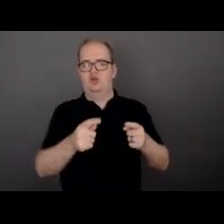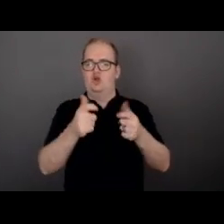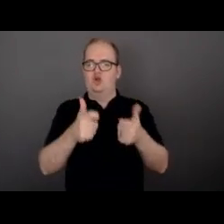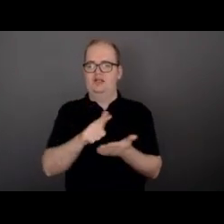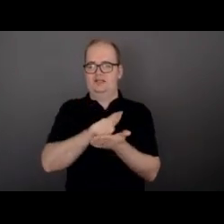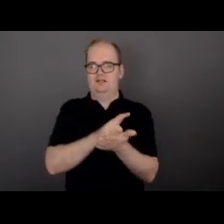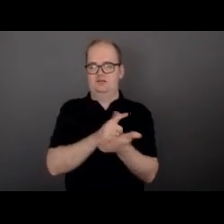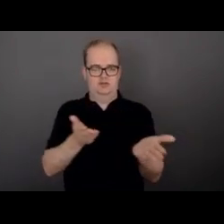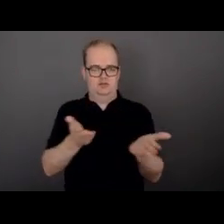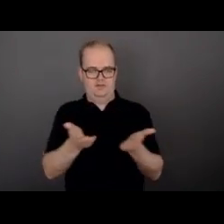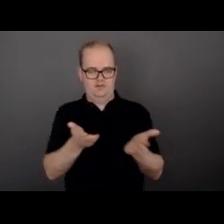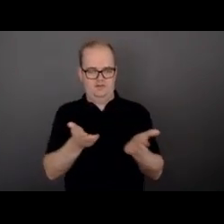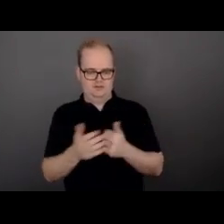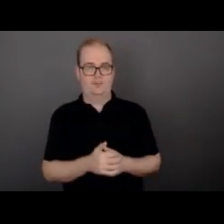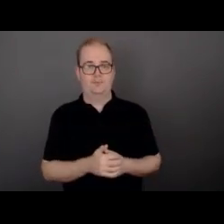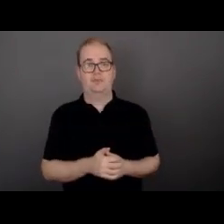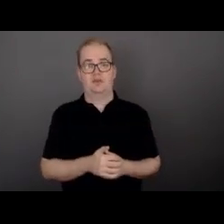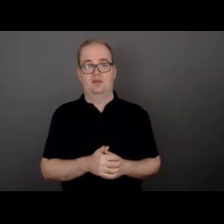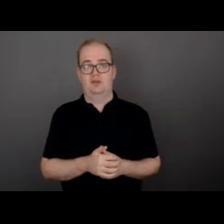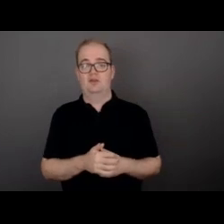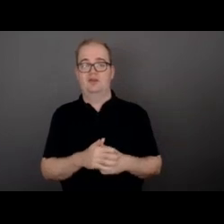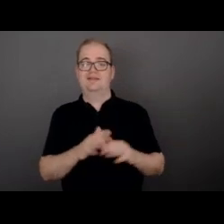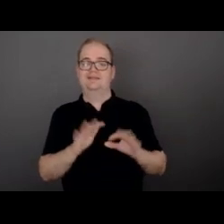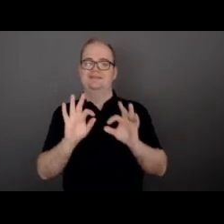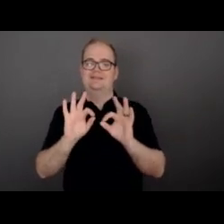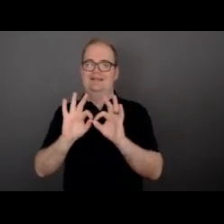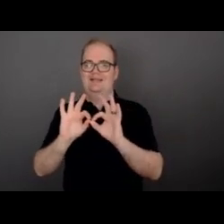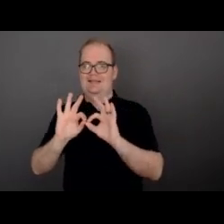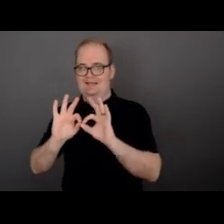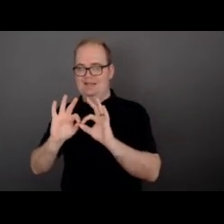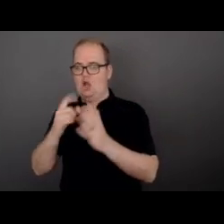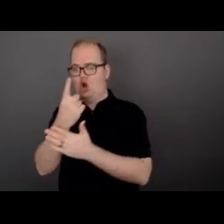It is an agency referral pathway only. So clients can't self refer.